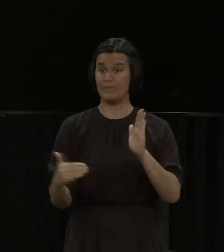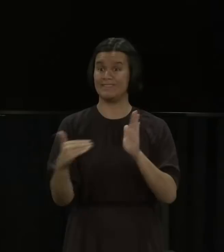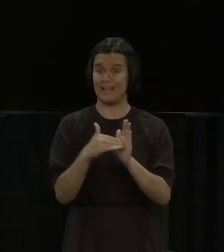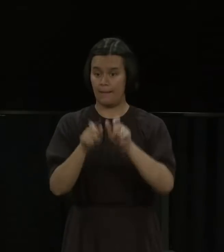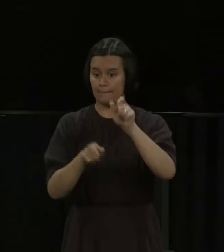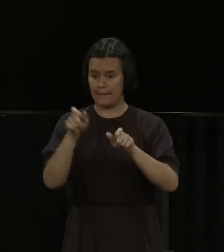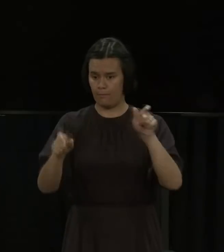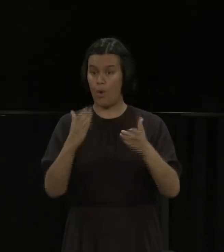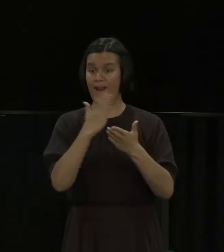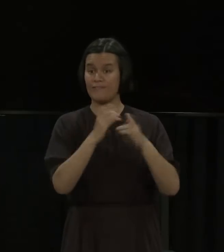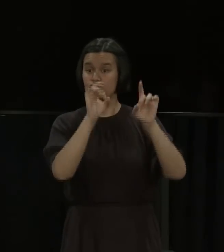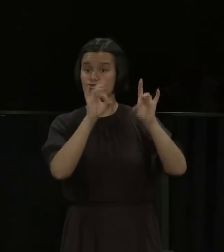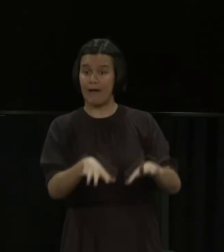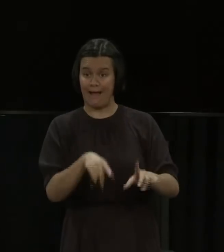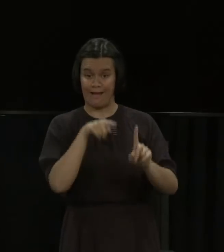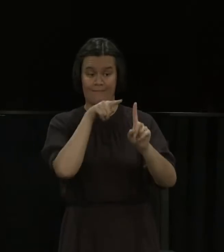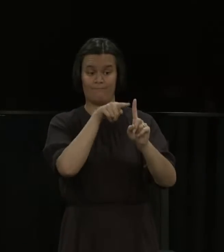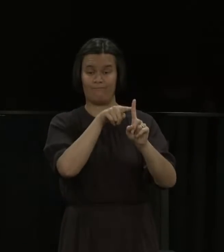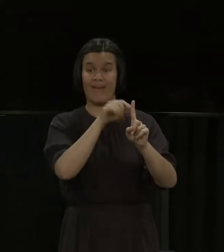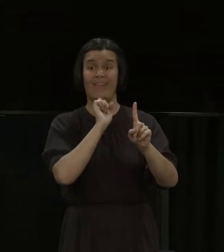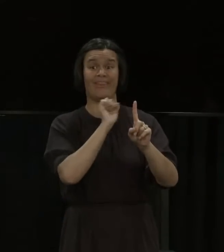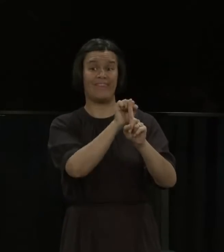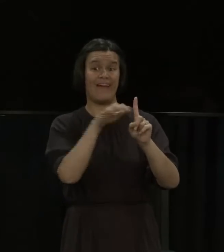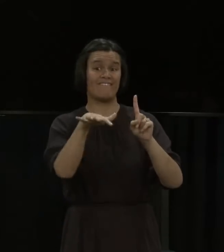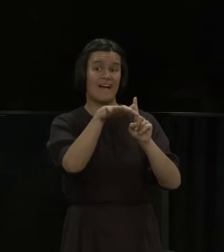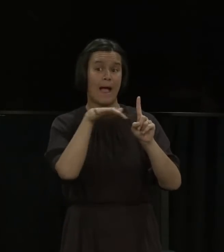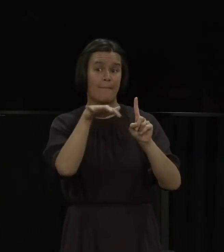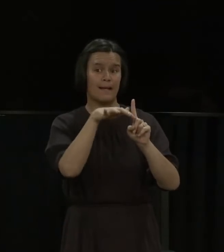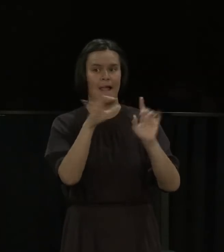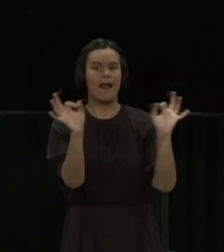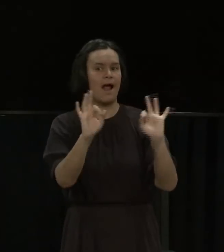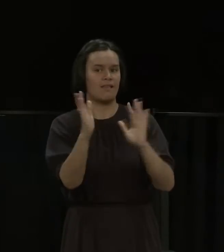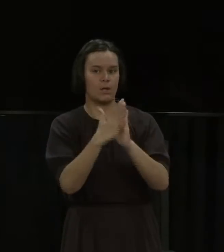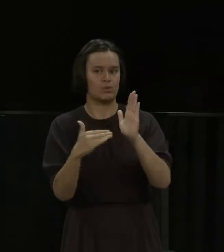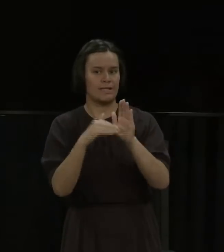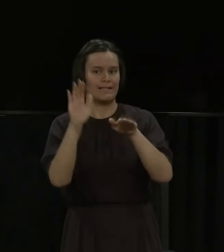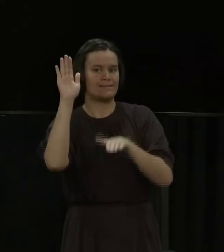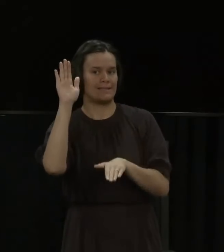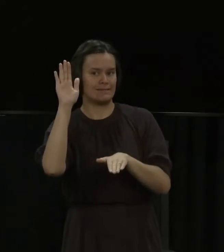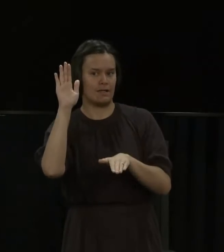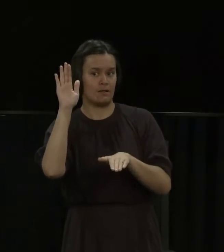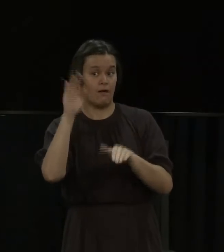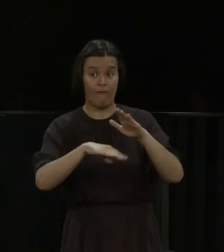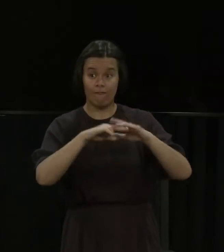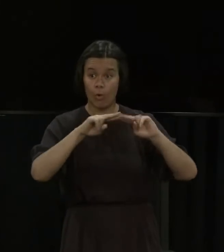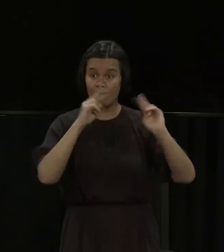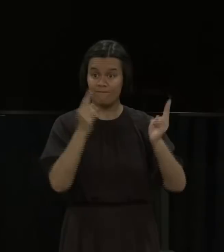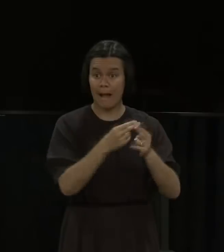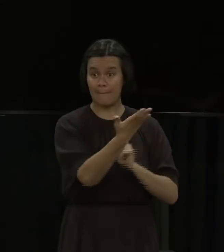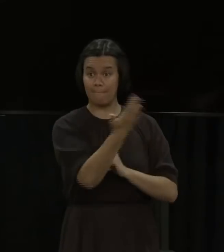If the Kiwis in Australia